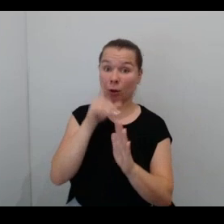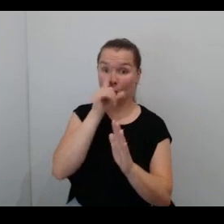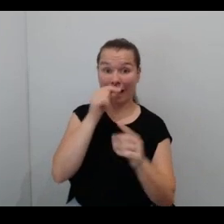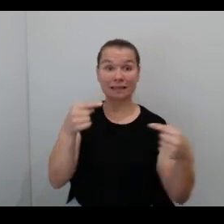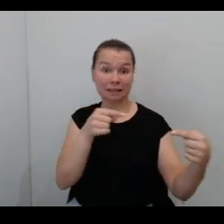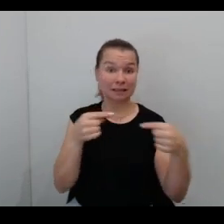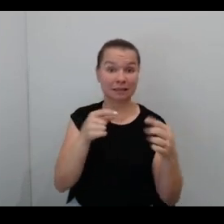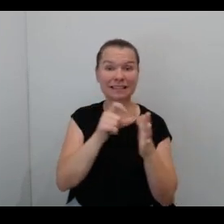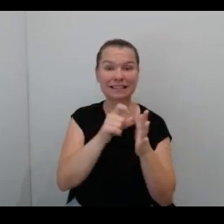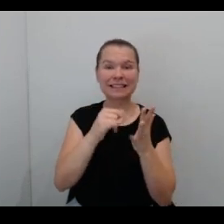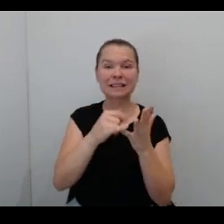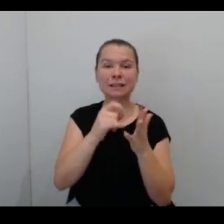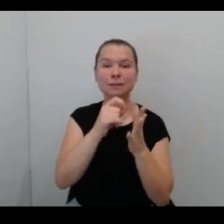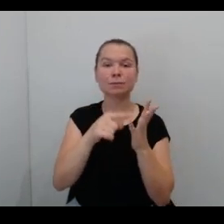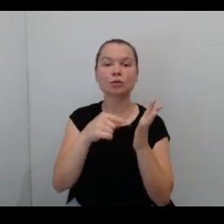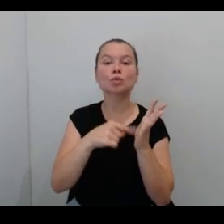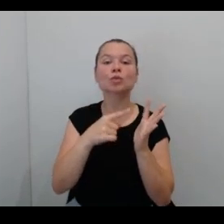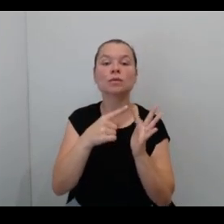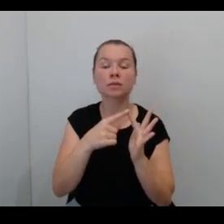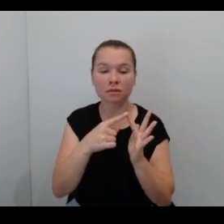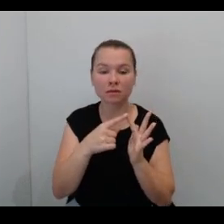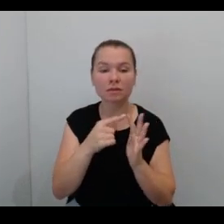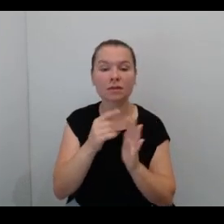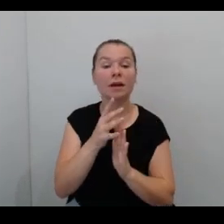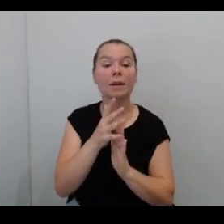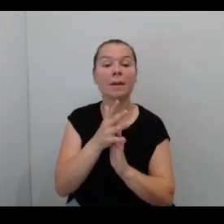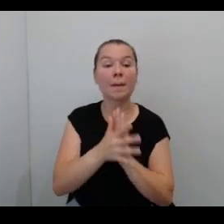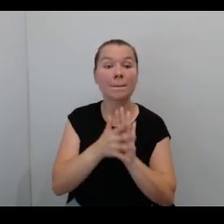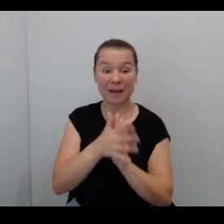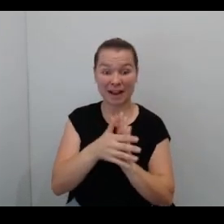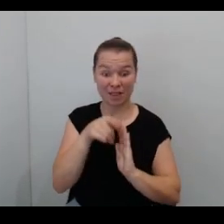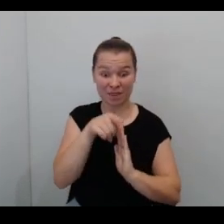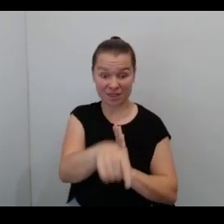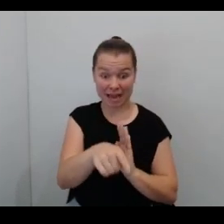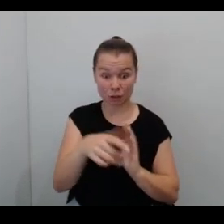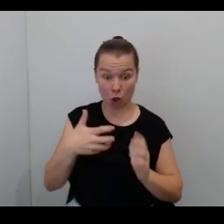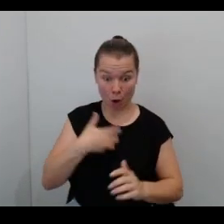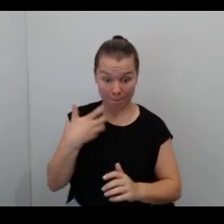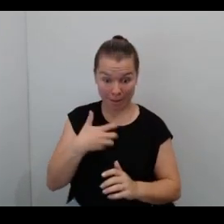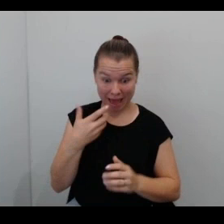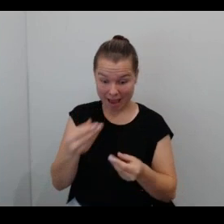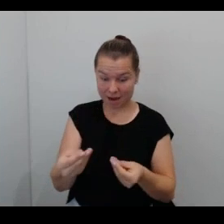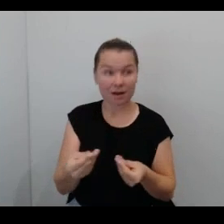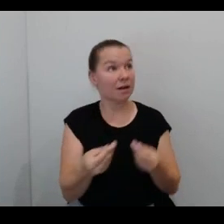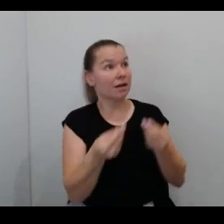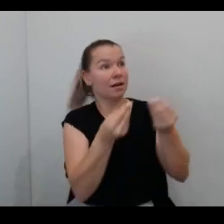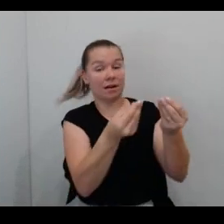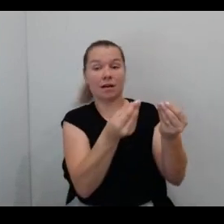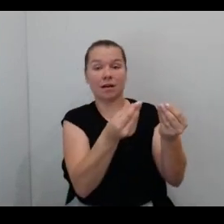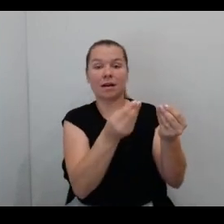So initially you would be taking that particular complaint to the provider's internal dispute resolution department.